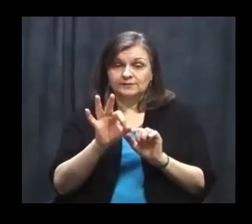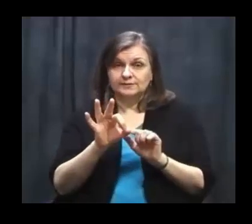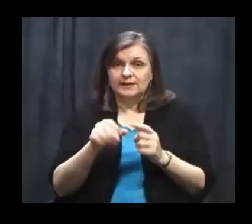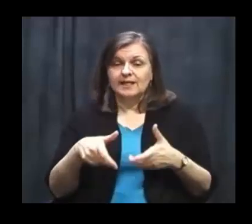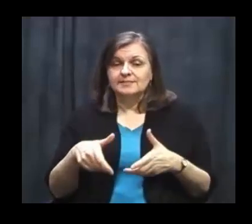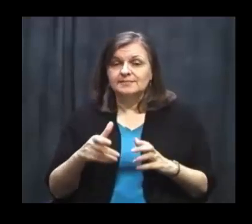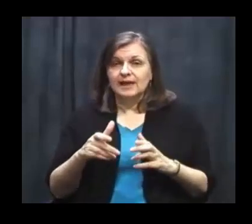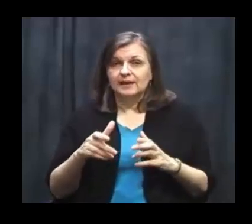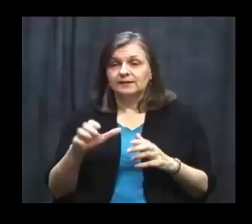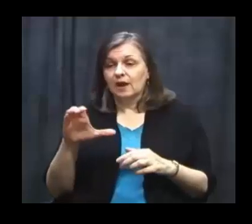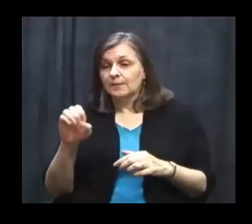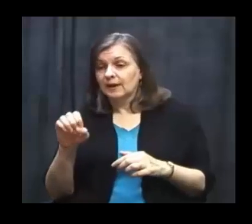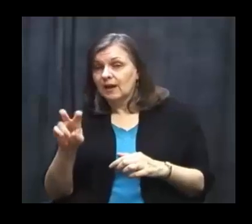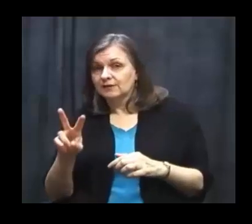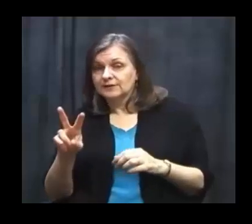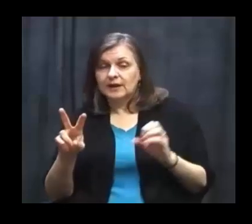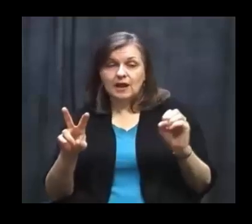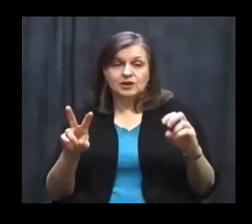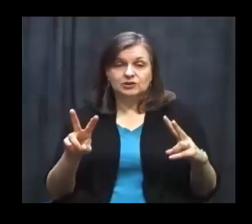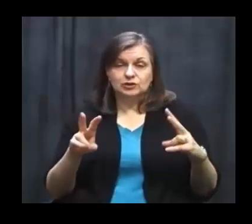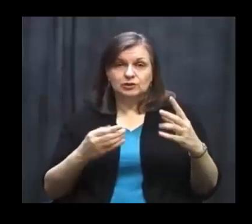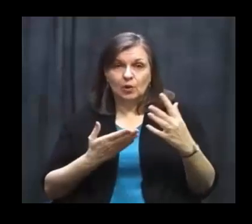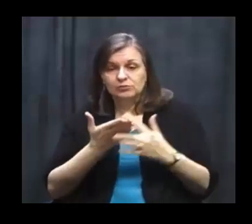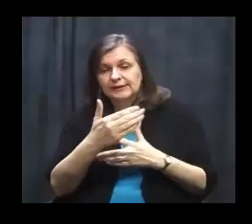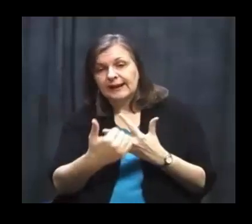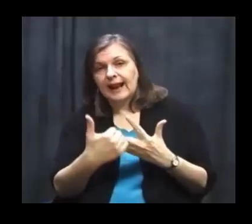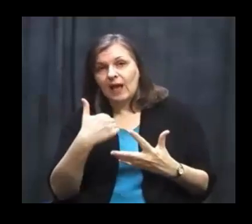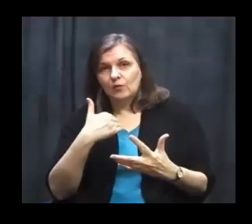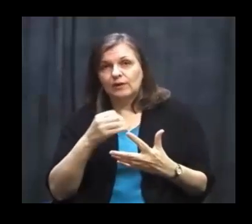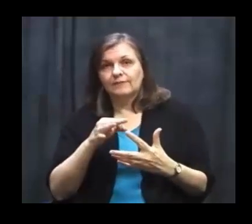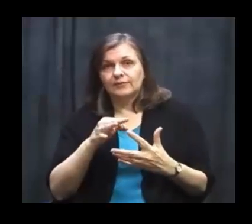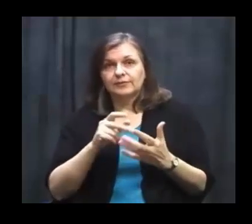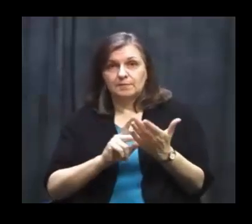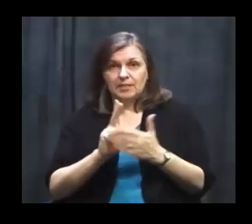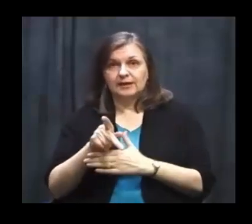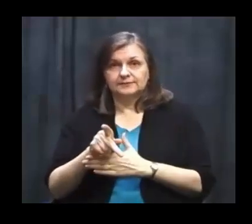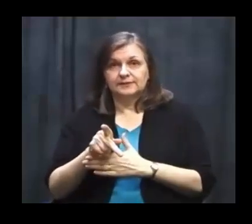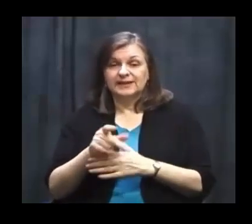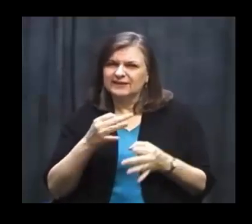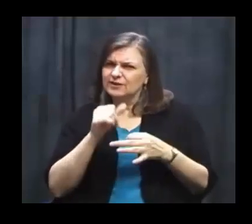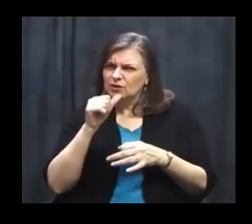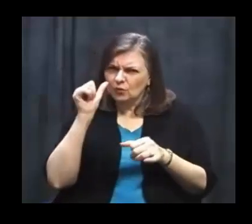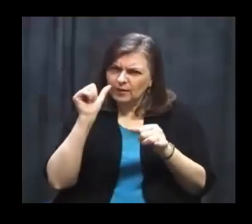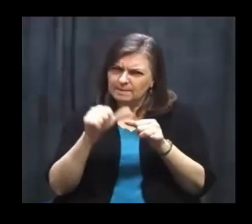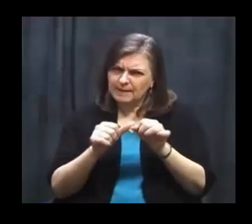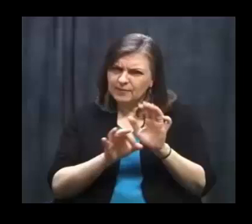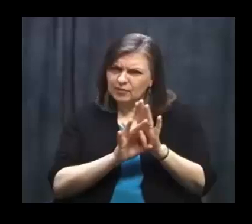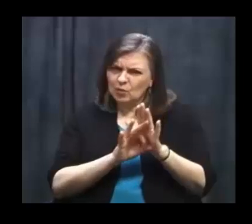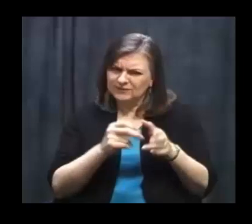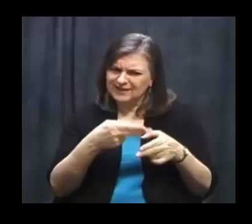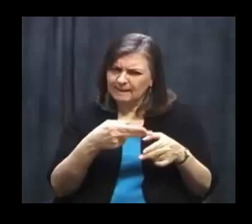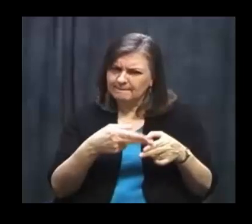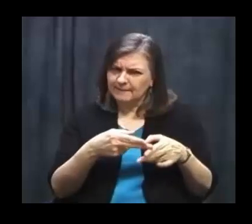These holes allow the oxygen and carbon dioxide to move in and out of the plant